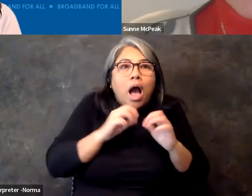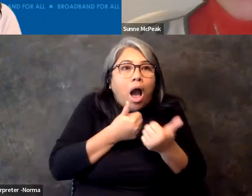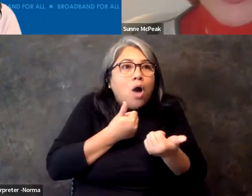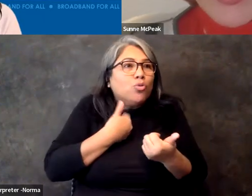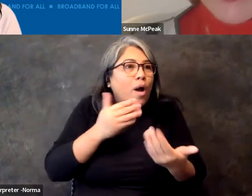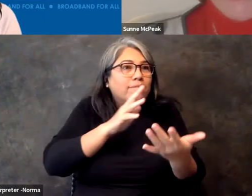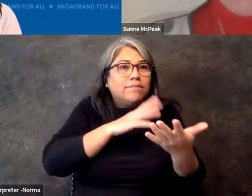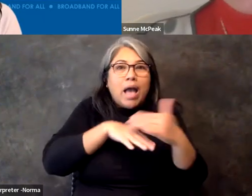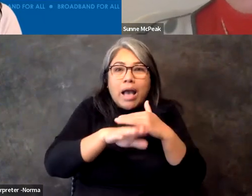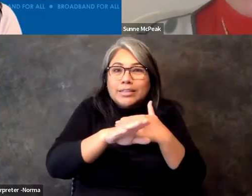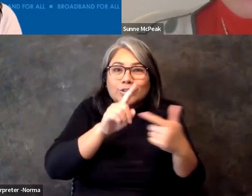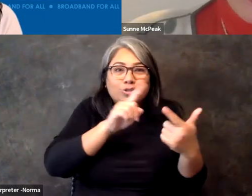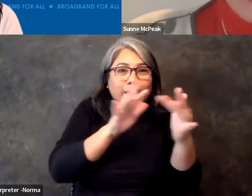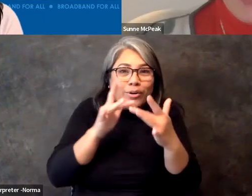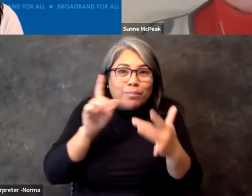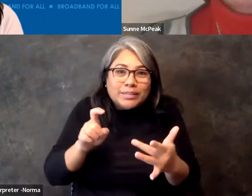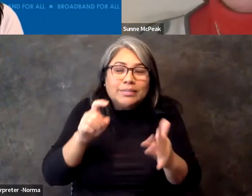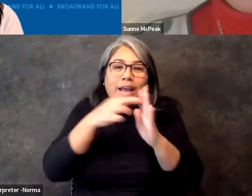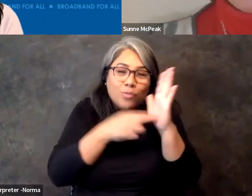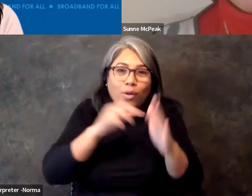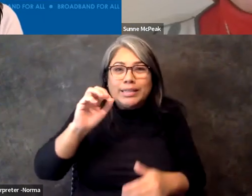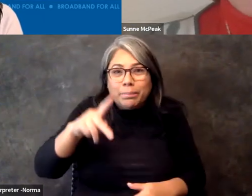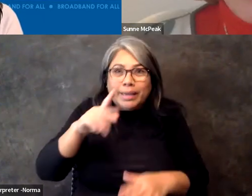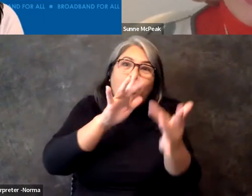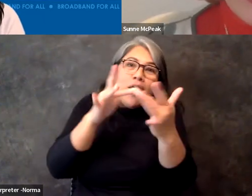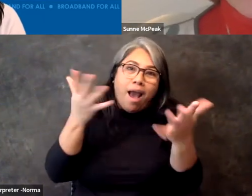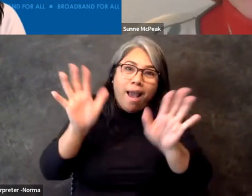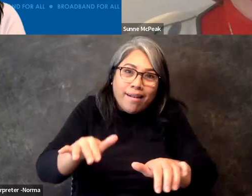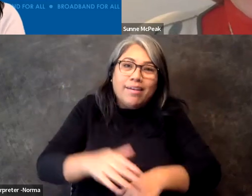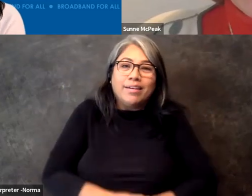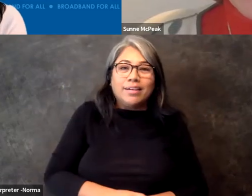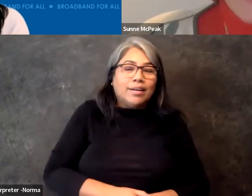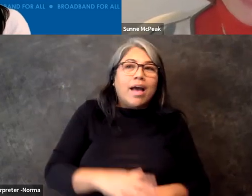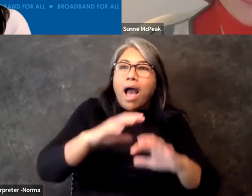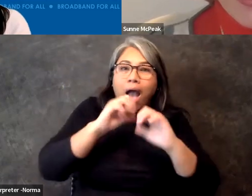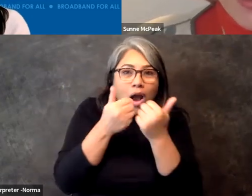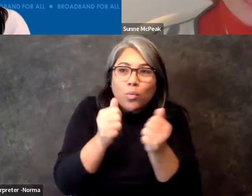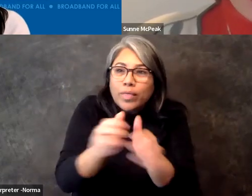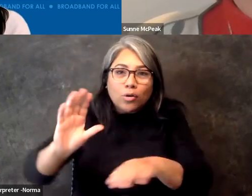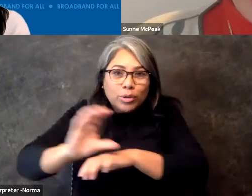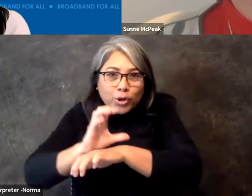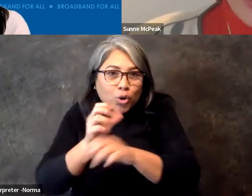you have to enroll in ACP. Online. They'd have nowhere to go to get that assistance. So, it may